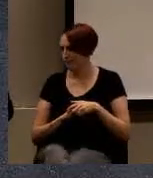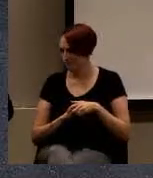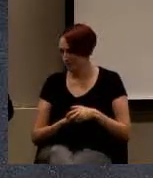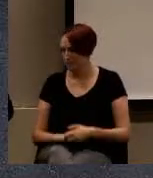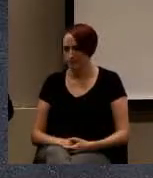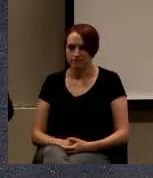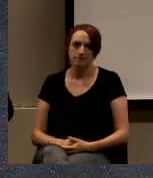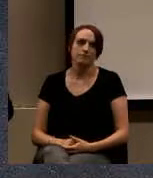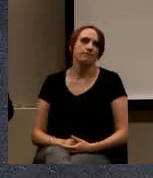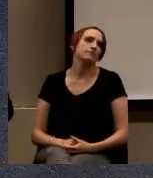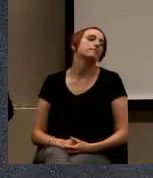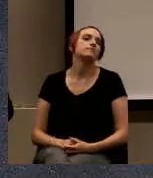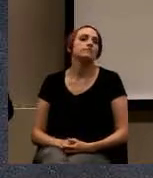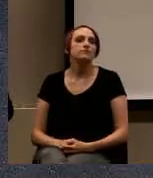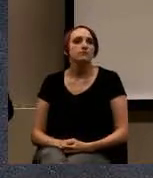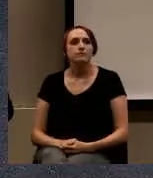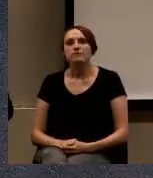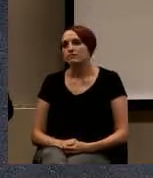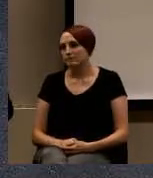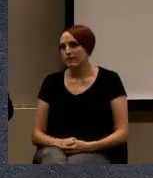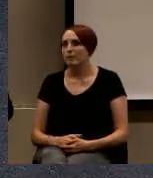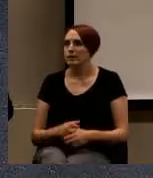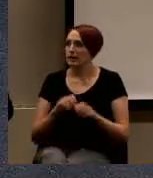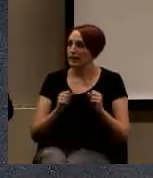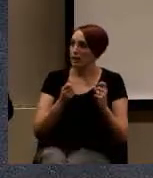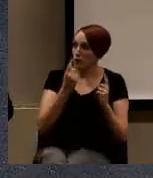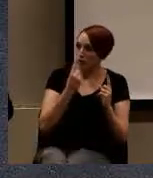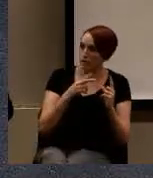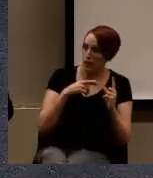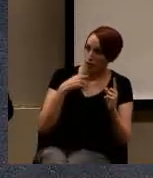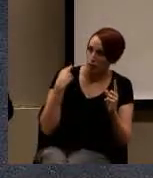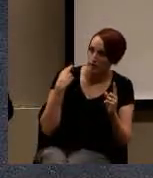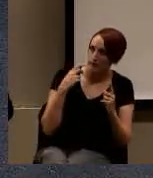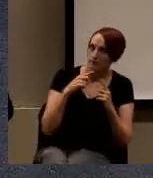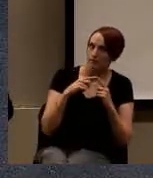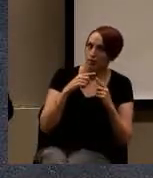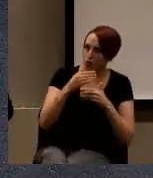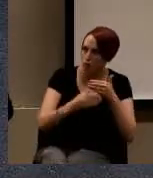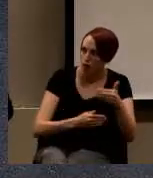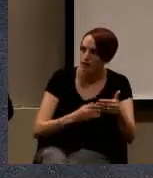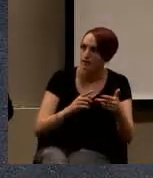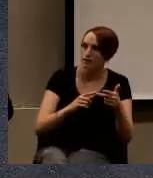understanding and processing risk and making judgements, you know, at the same time or within